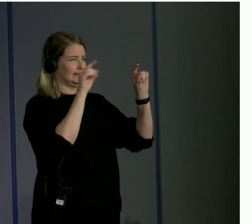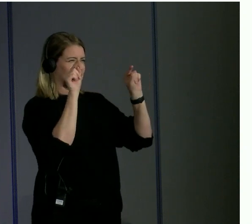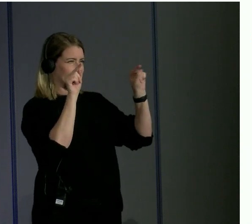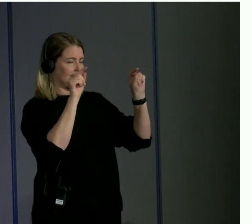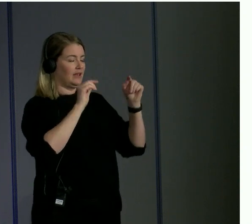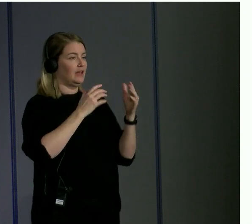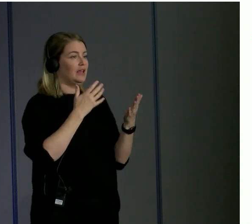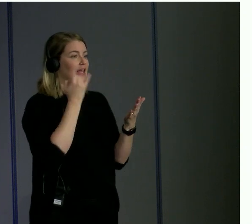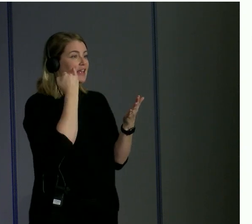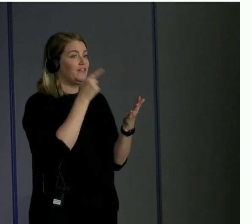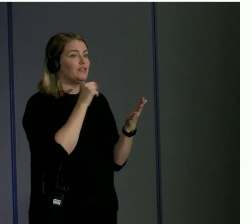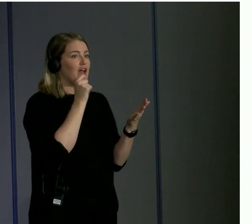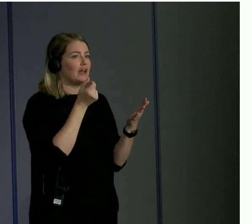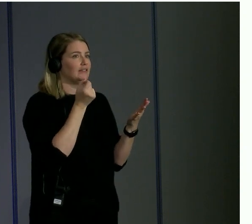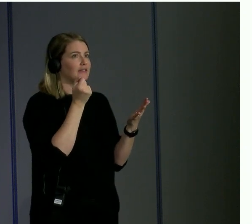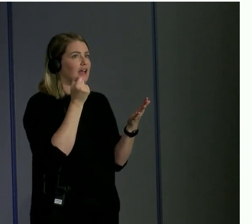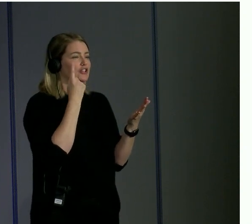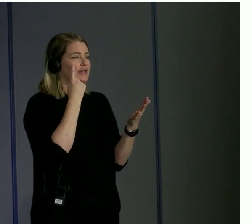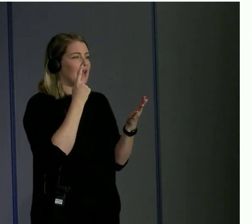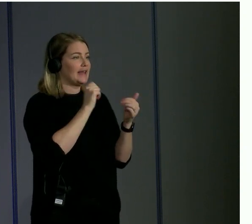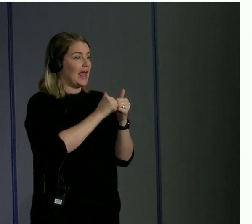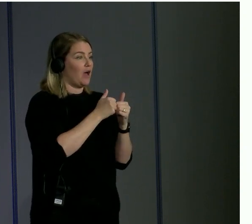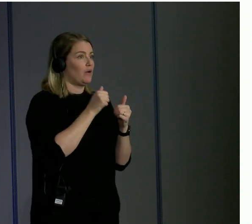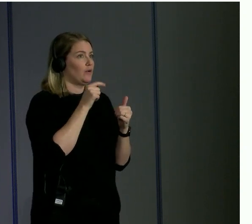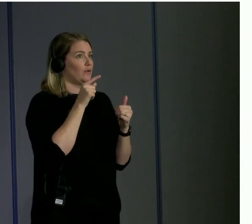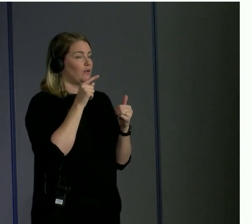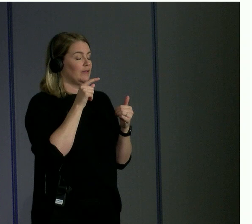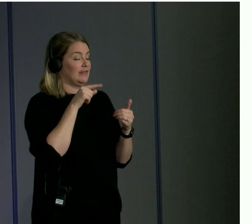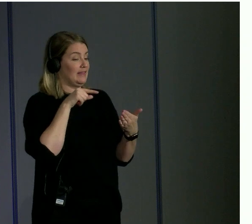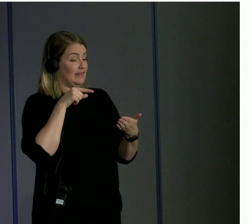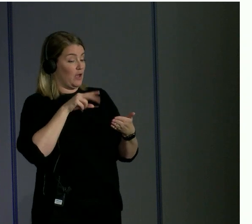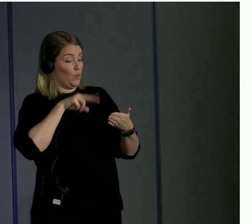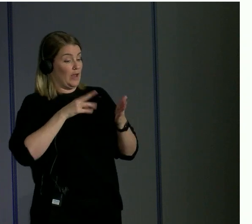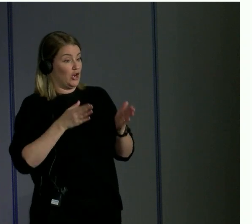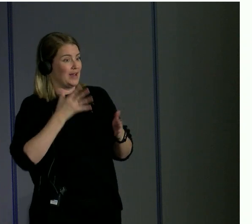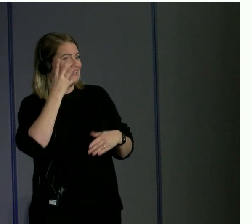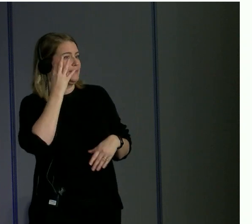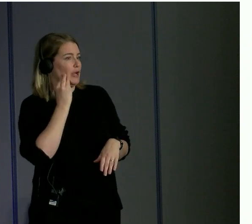want it to be like, how are you going to create a solution that creates a more equitable experience?